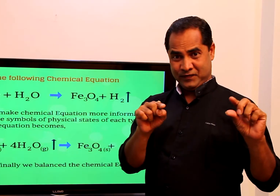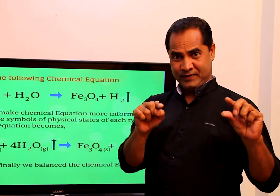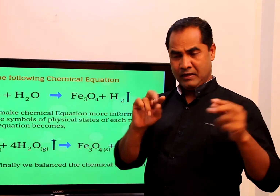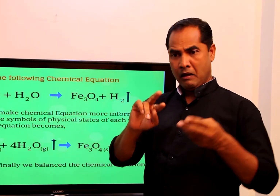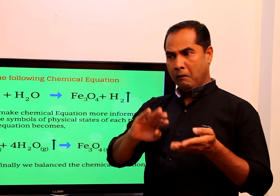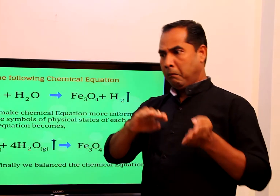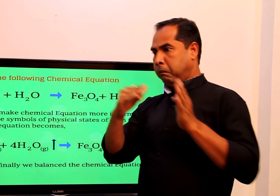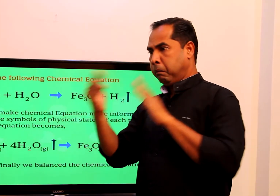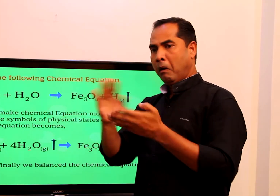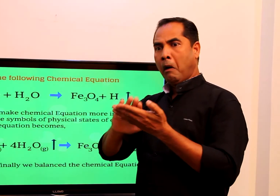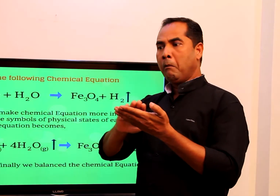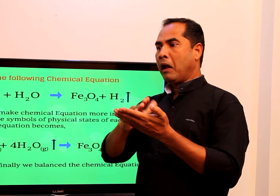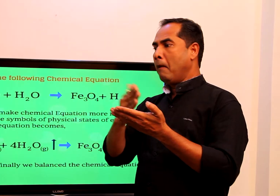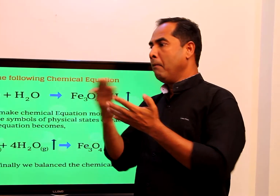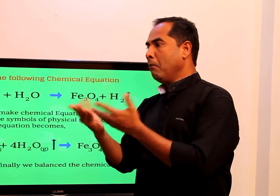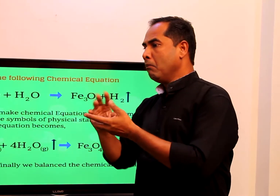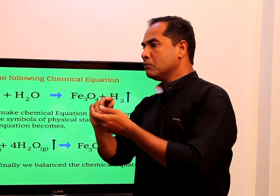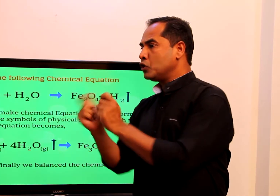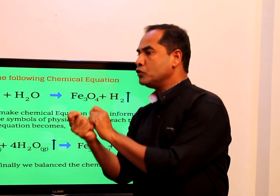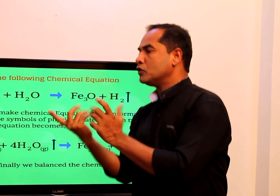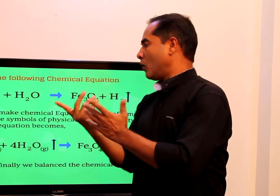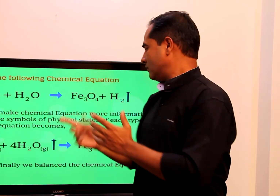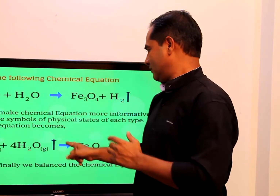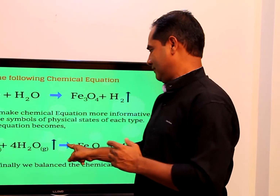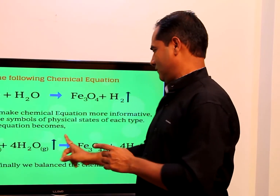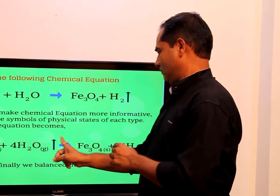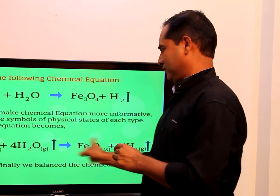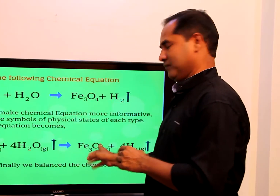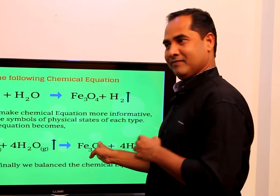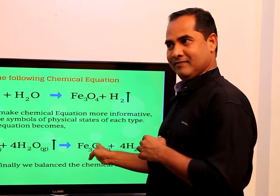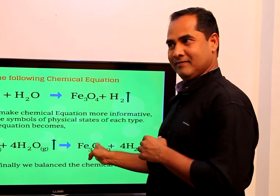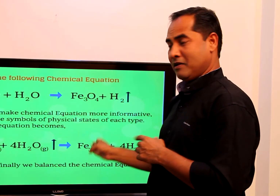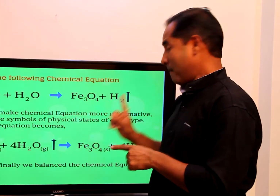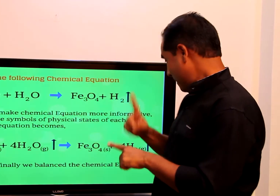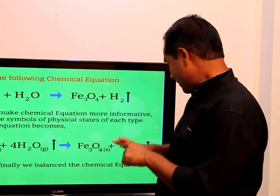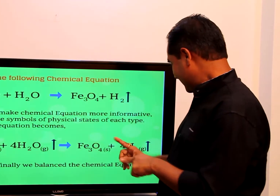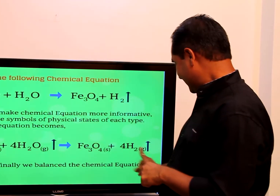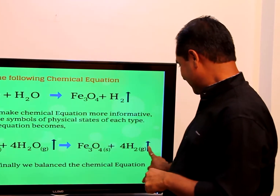This arrow in the chemical equation shows the conversion of reactants to products and